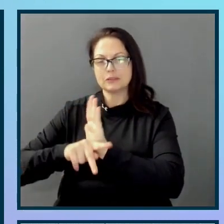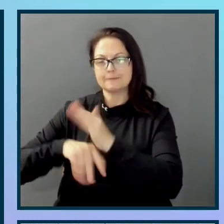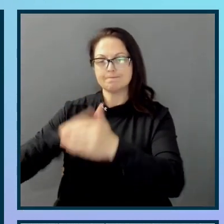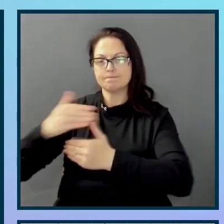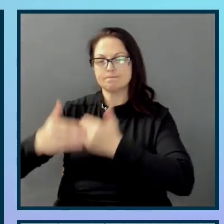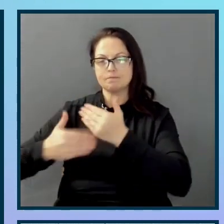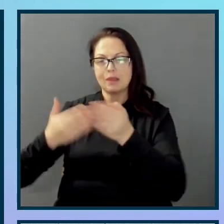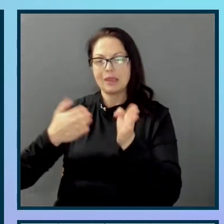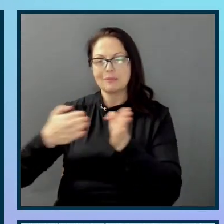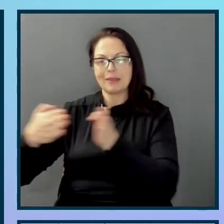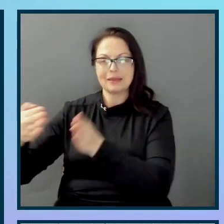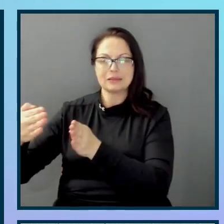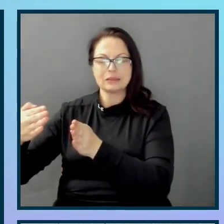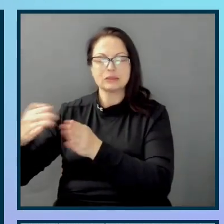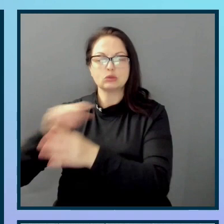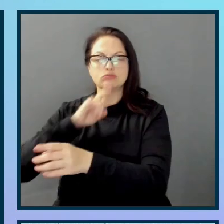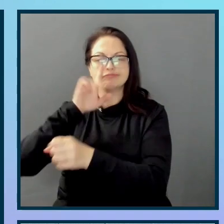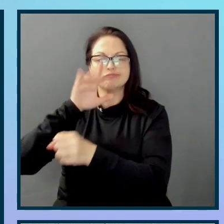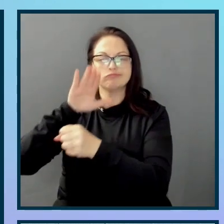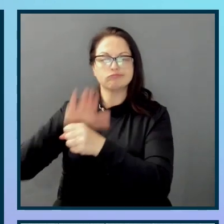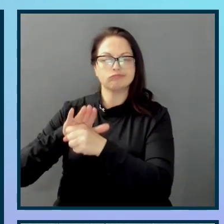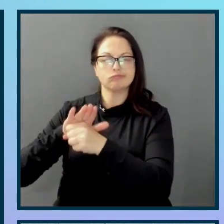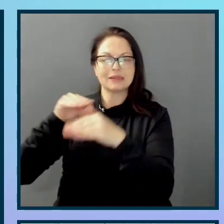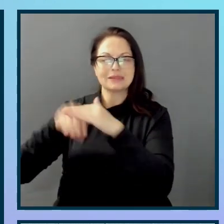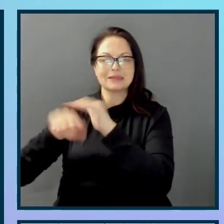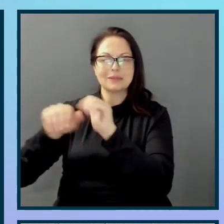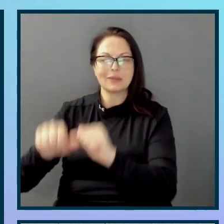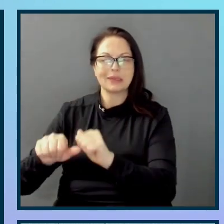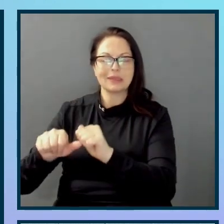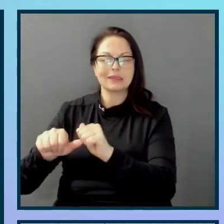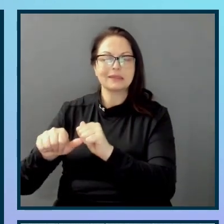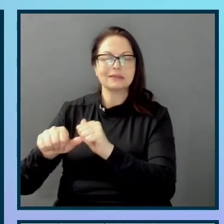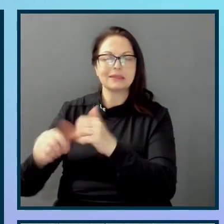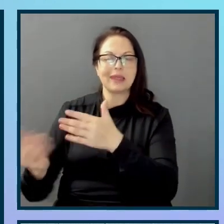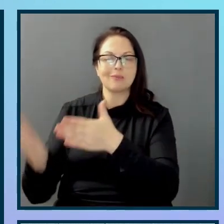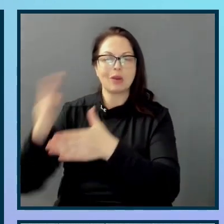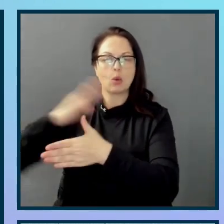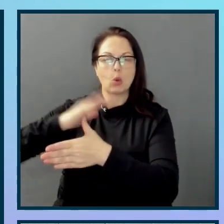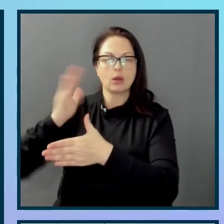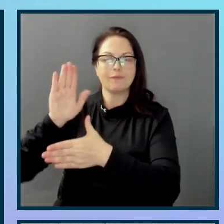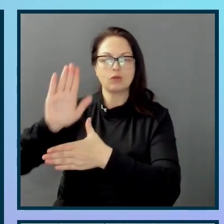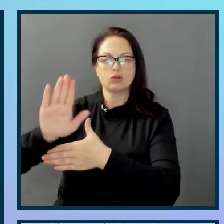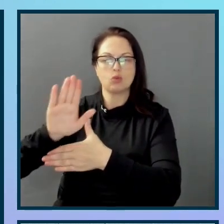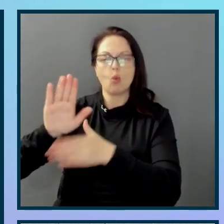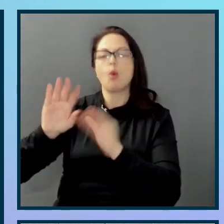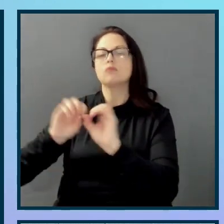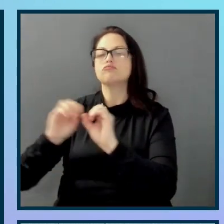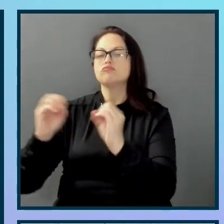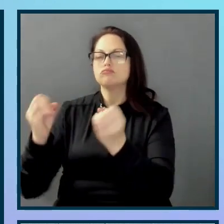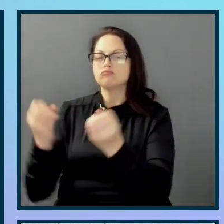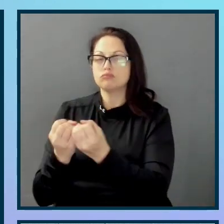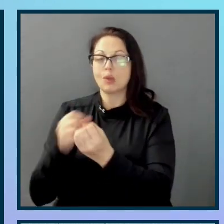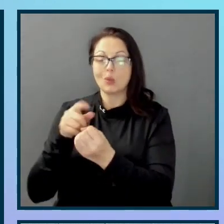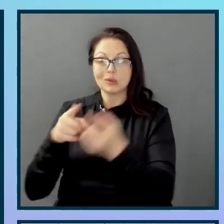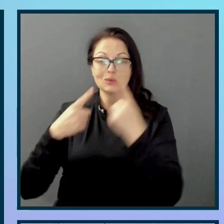to ensure accessibility continues to be a priority for your organization. When you successfully implement